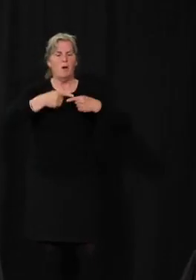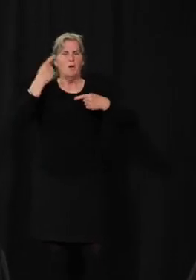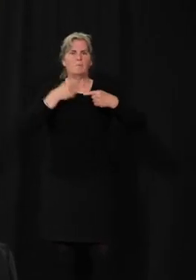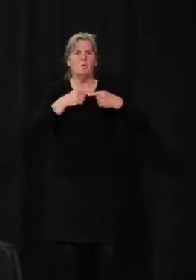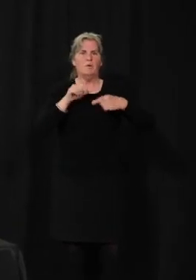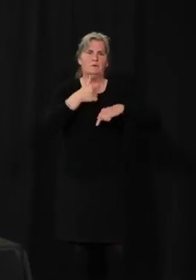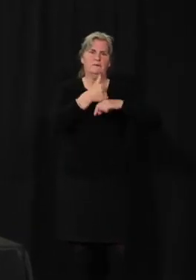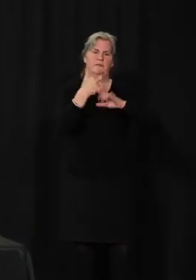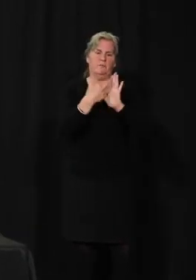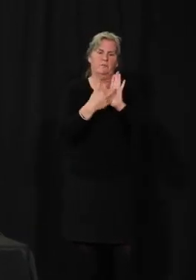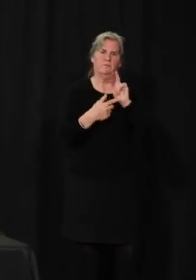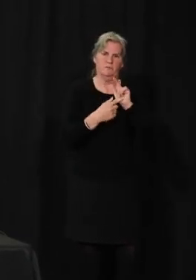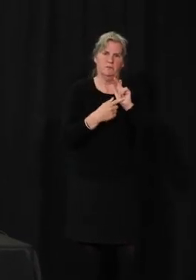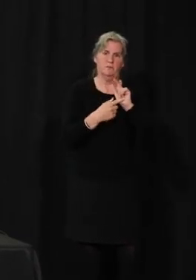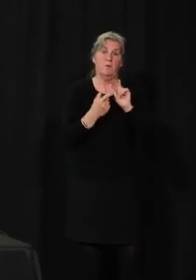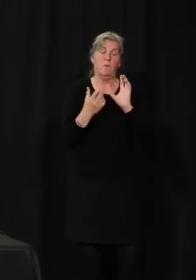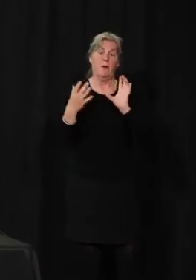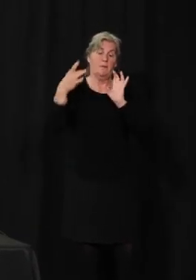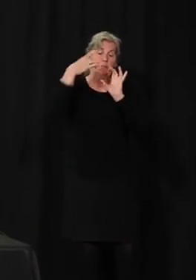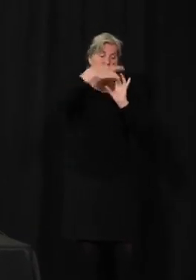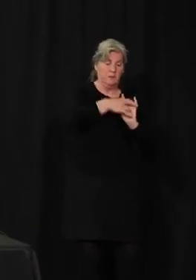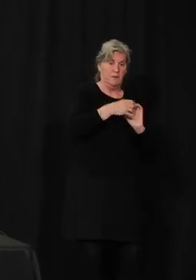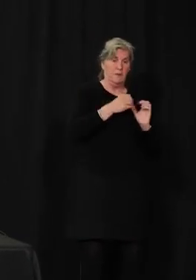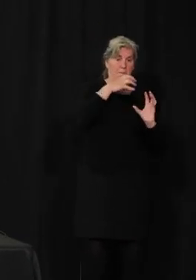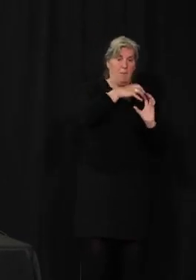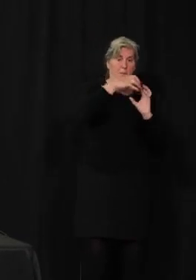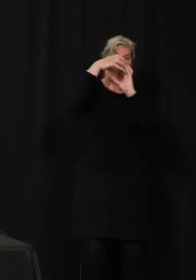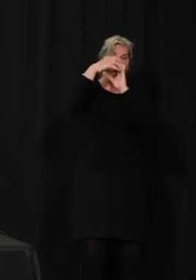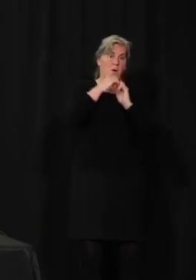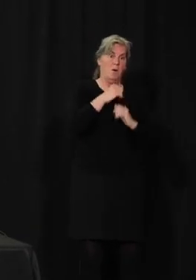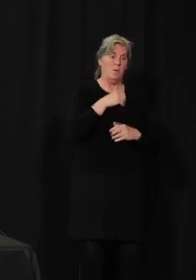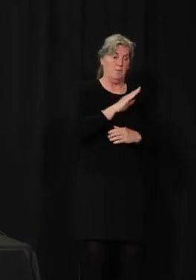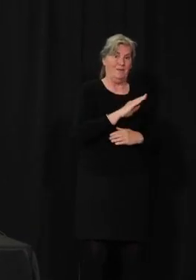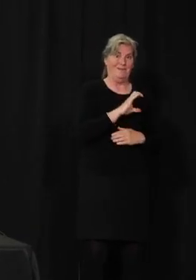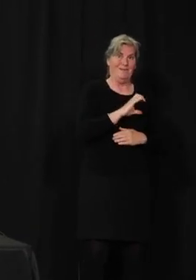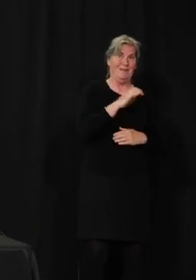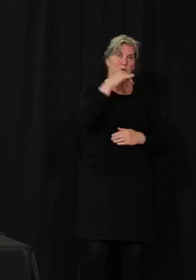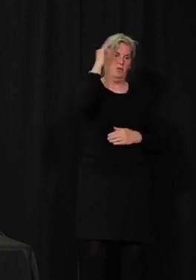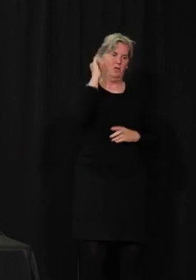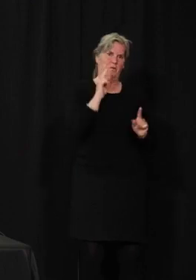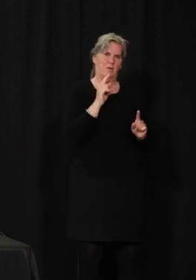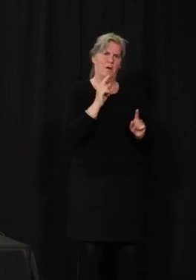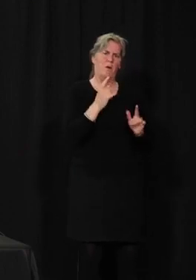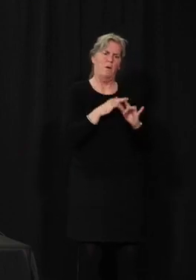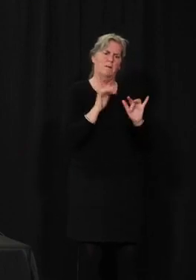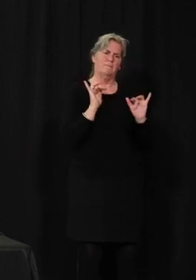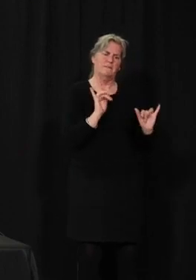As we look to bubble with Britih Columbia, we need to make sure that we remain consistent on our